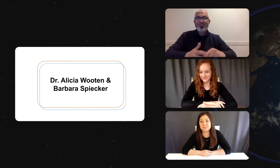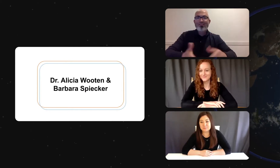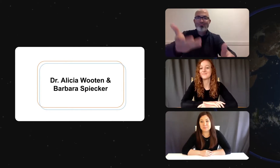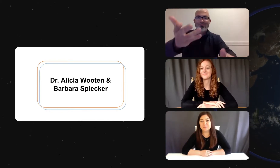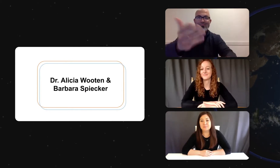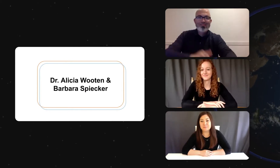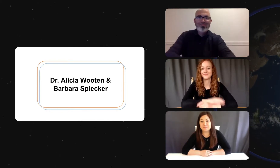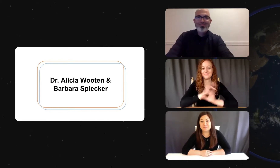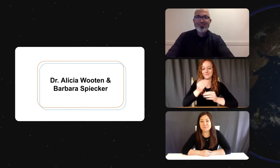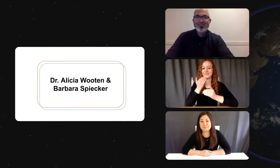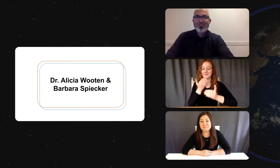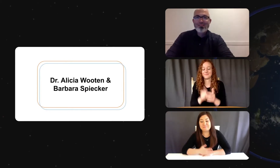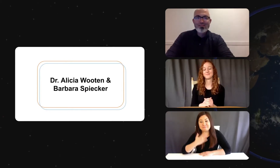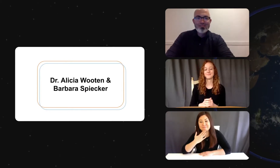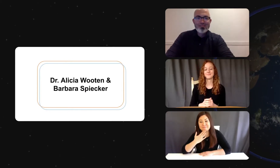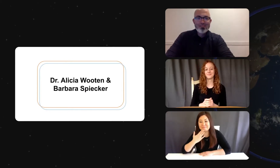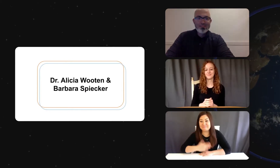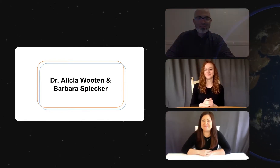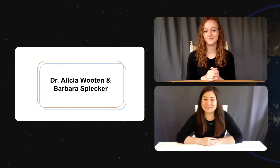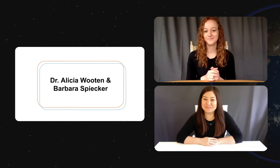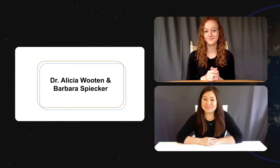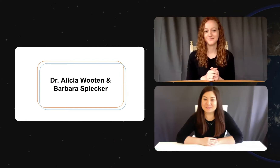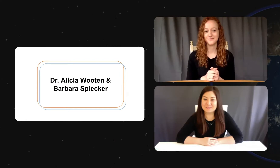Take it away!